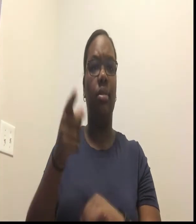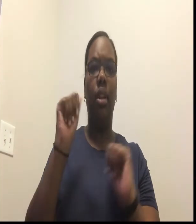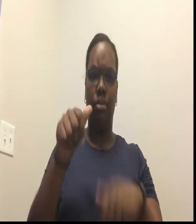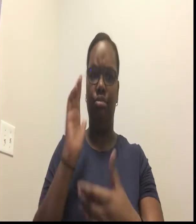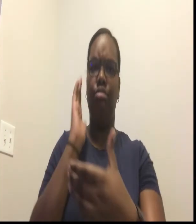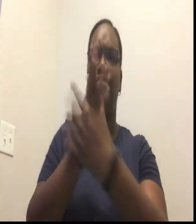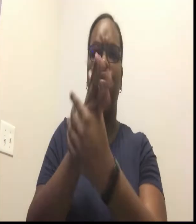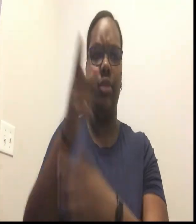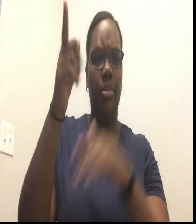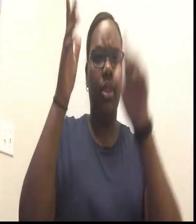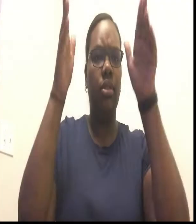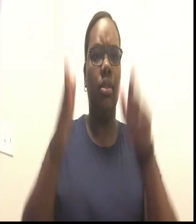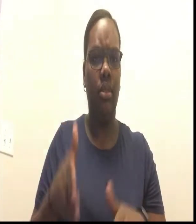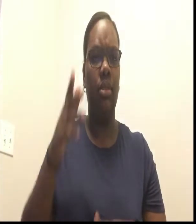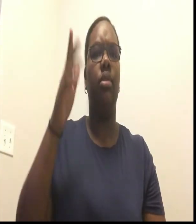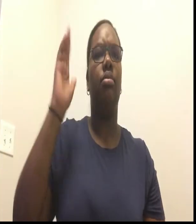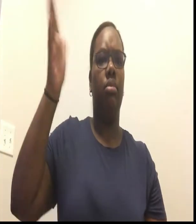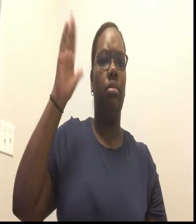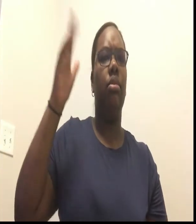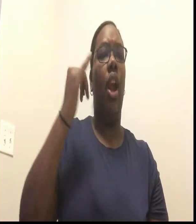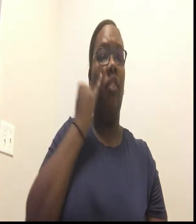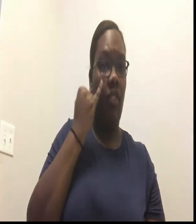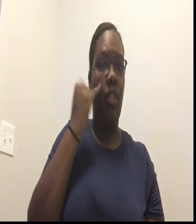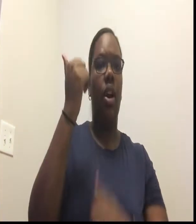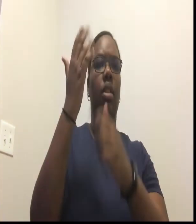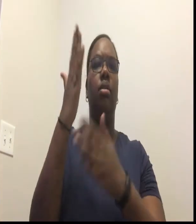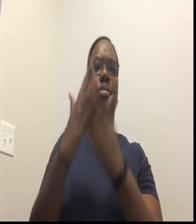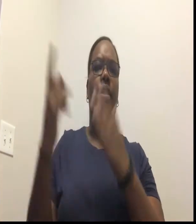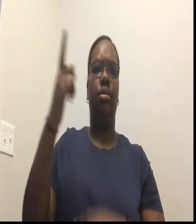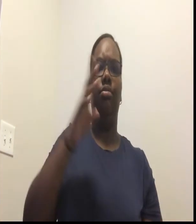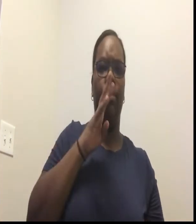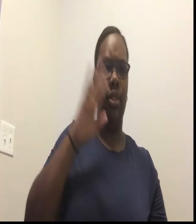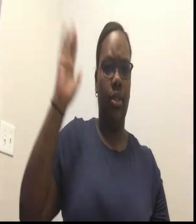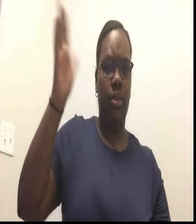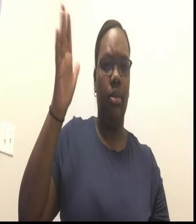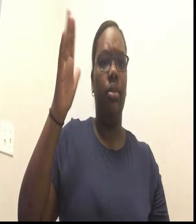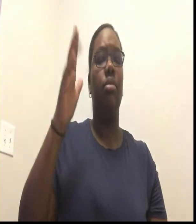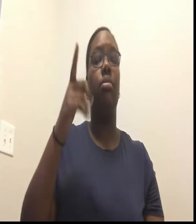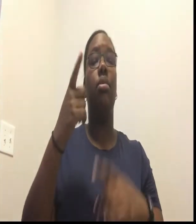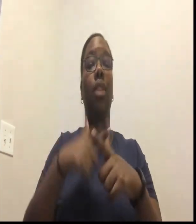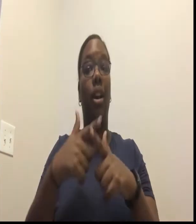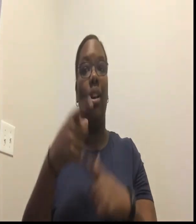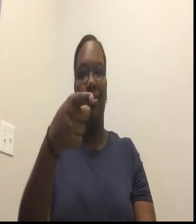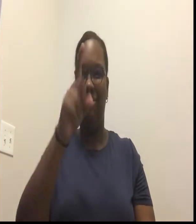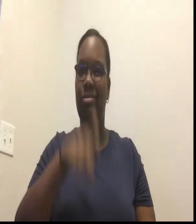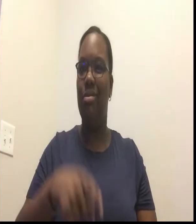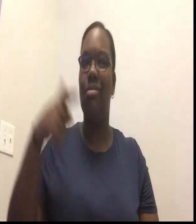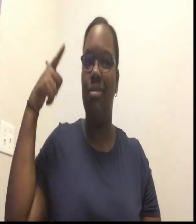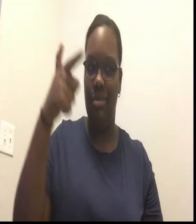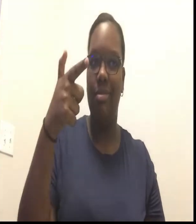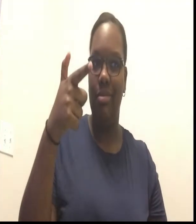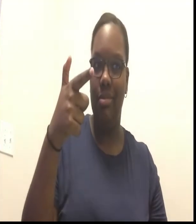or at another meeting" you can interrupt the person speaking if someone